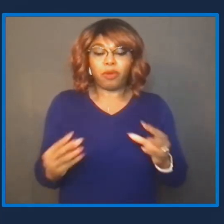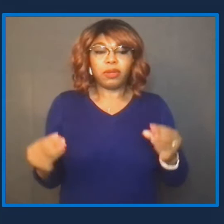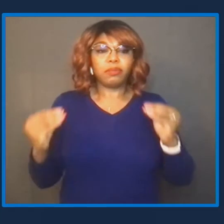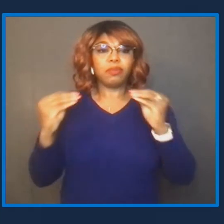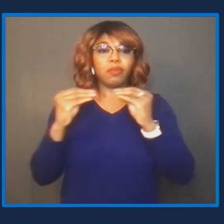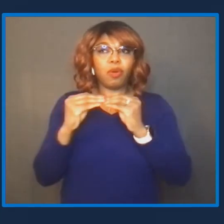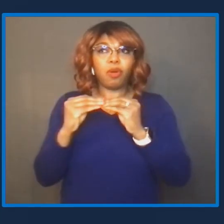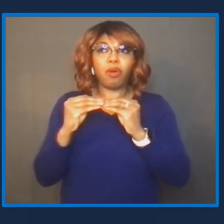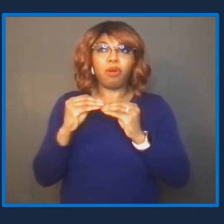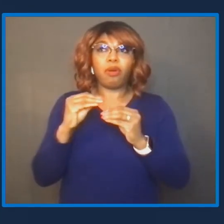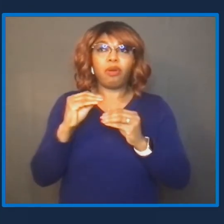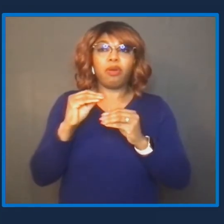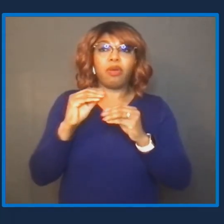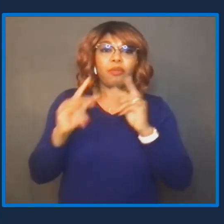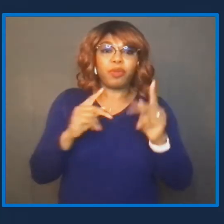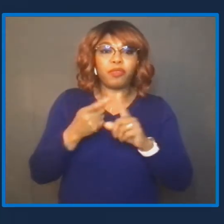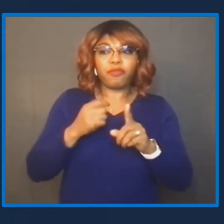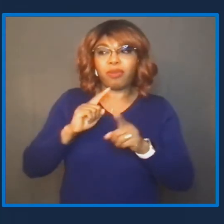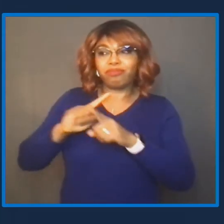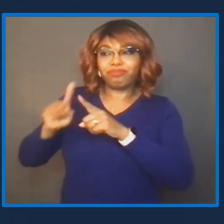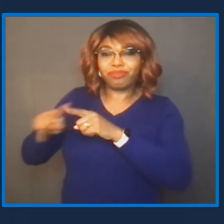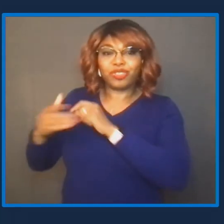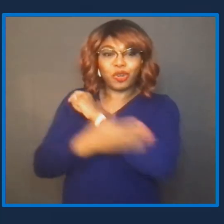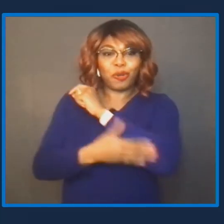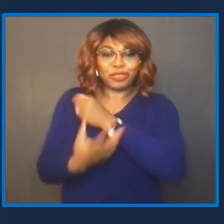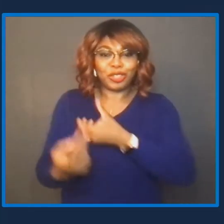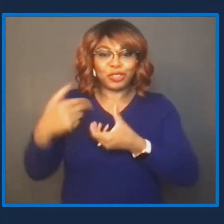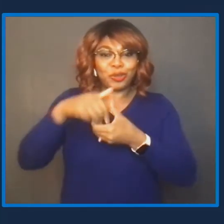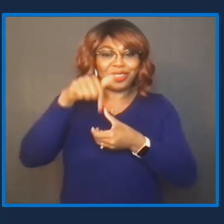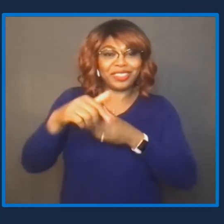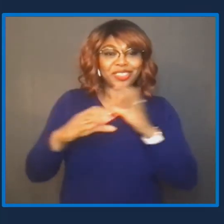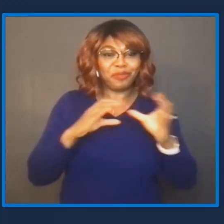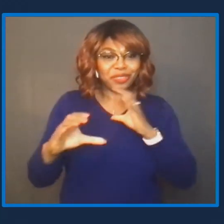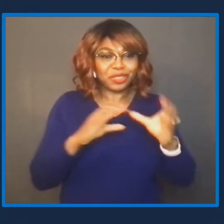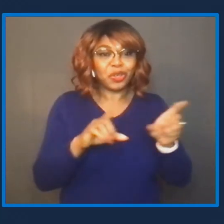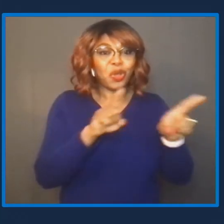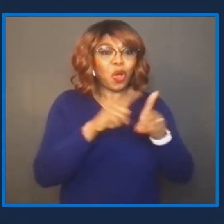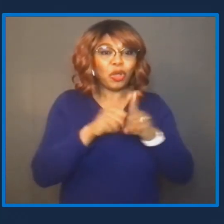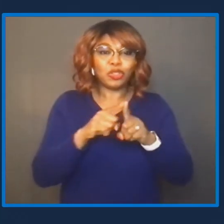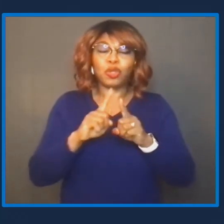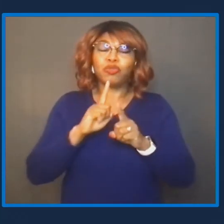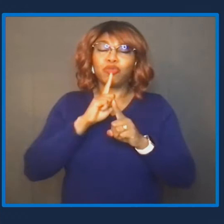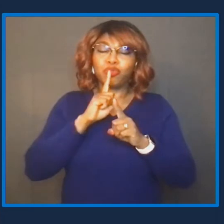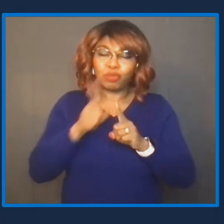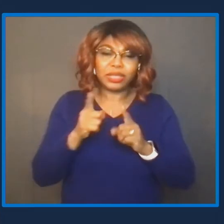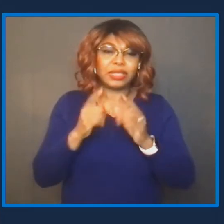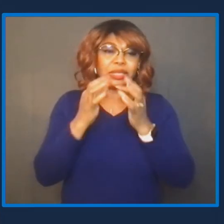from different countries are joining this conversation. But it's also extremely important that leadership